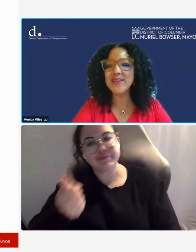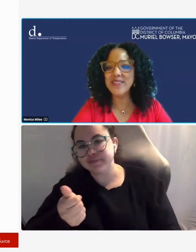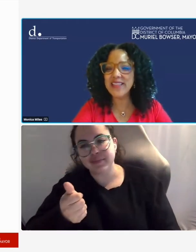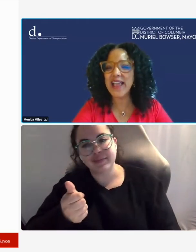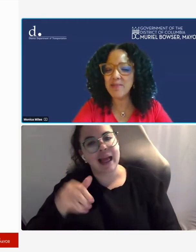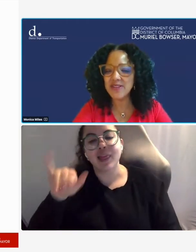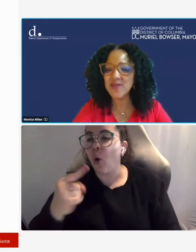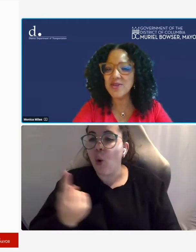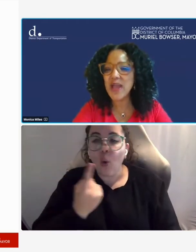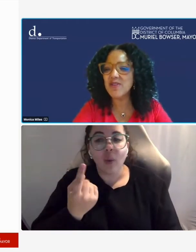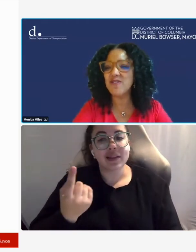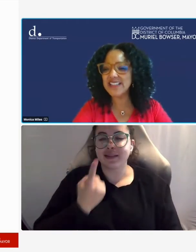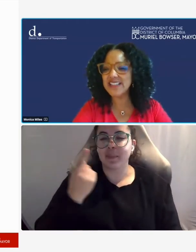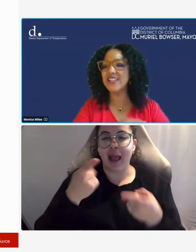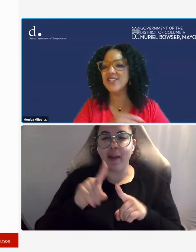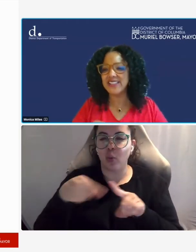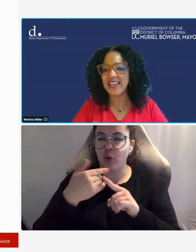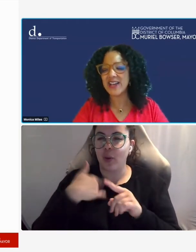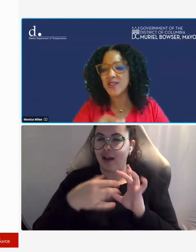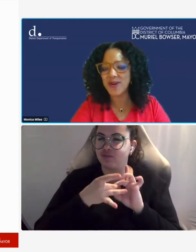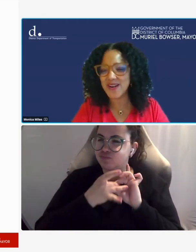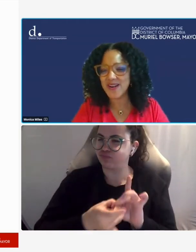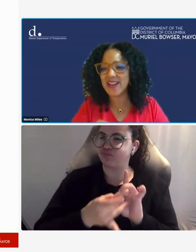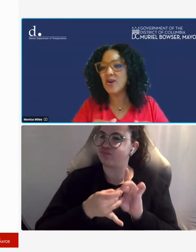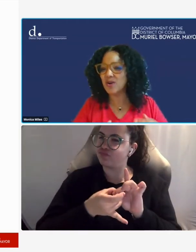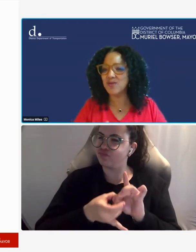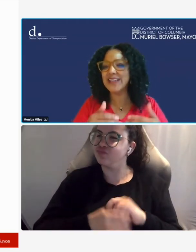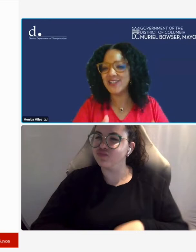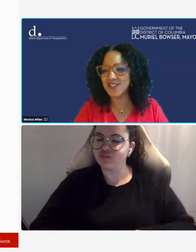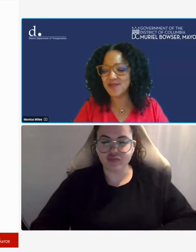that happens when you have a vested interest in that other party or a relationship with that